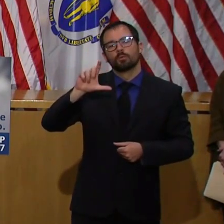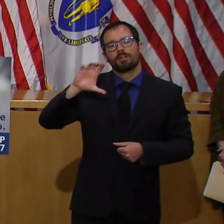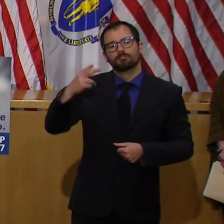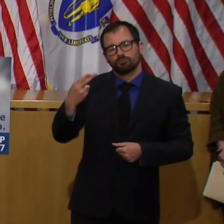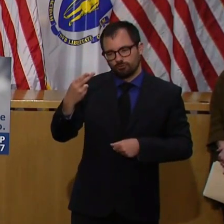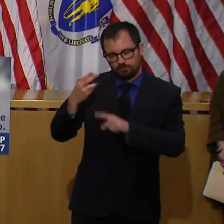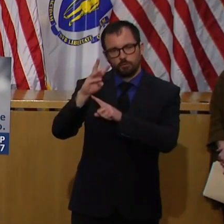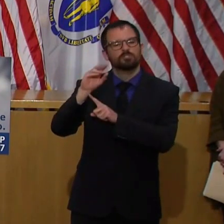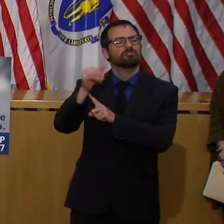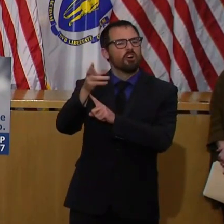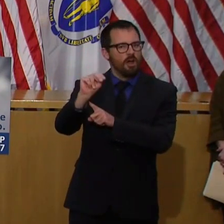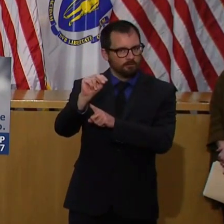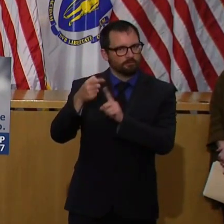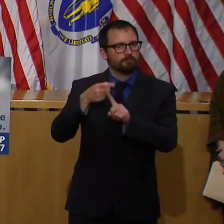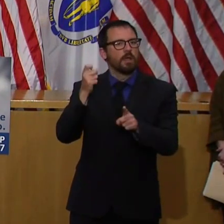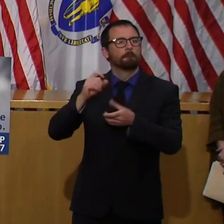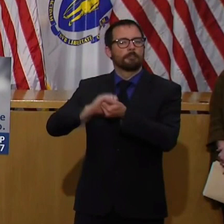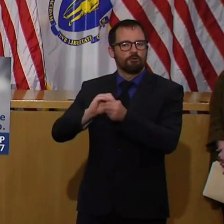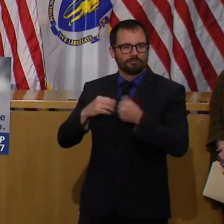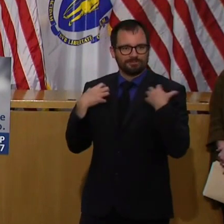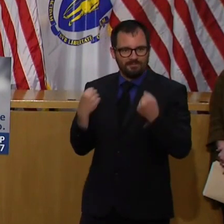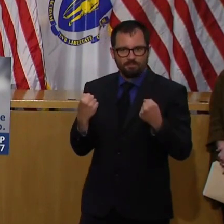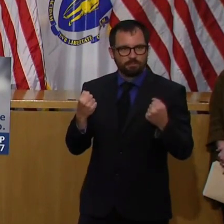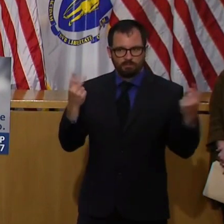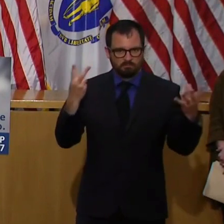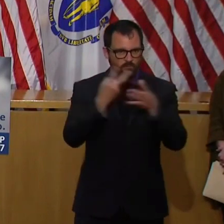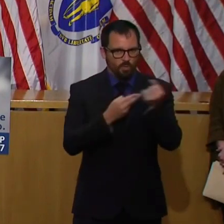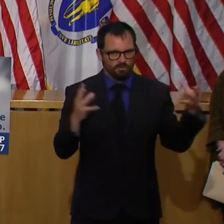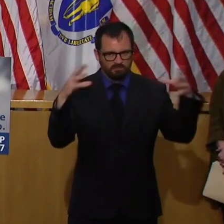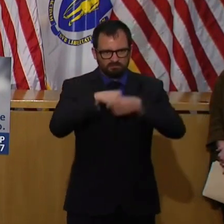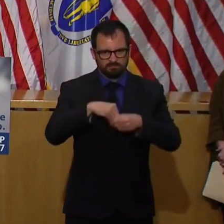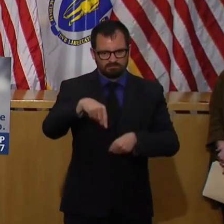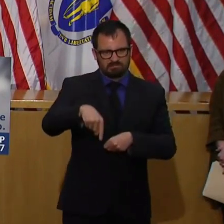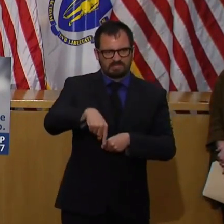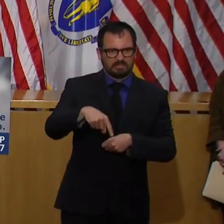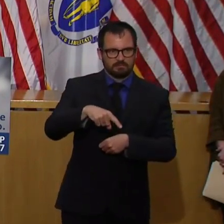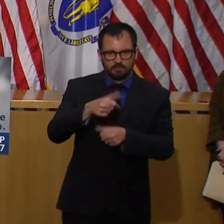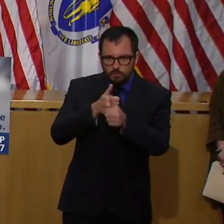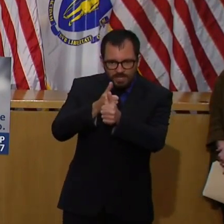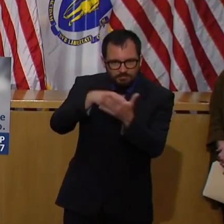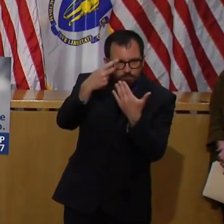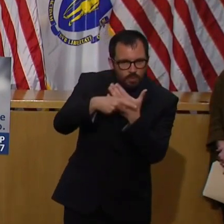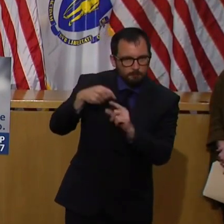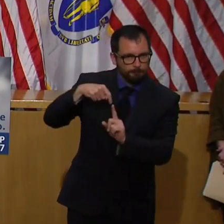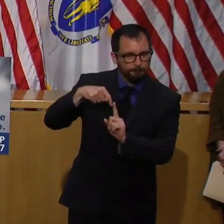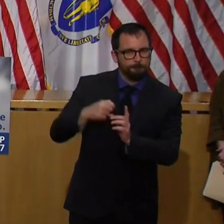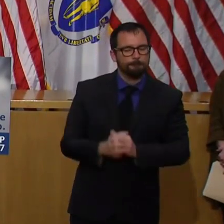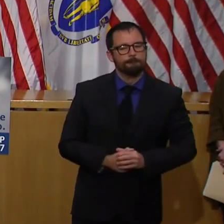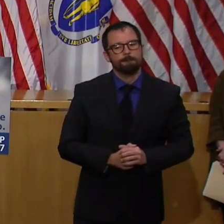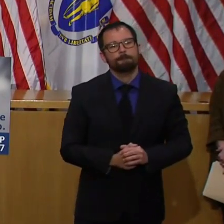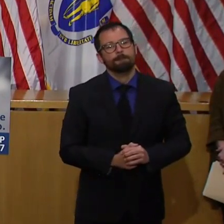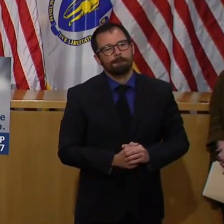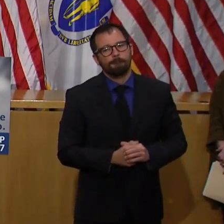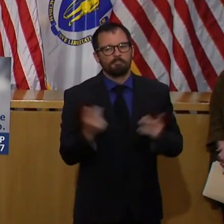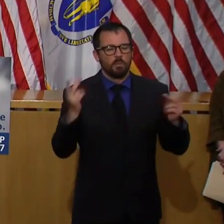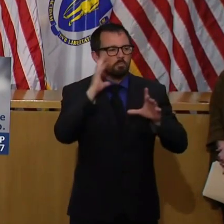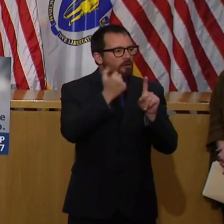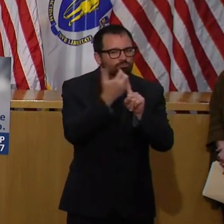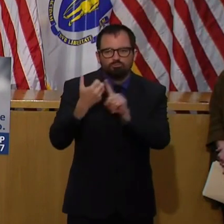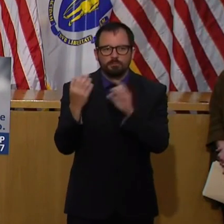THEY ARE DOING TREMENDOUS WORK. NOR EFFORT TO BE SUCCESSFUL AND GROW QUICKLY, WE NEED RESIDENTS TO ANSWER THE PHONE AND TO TALK TO OUR CONTACT TRACERS WHEN